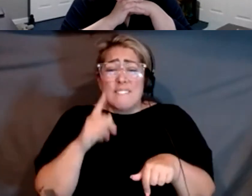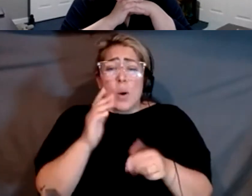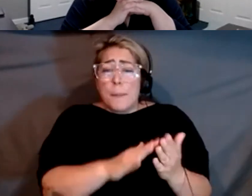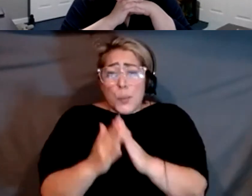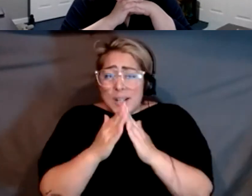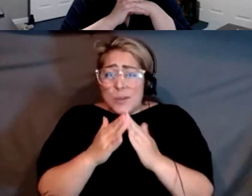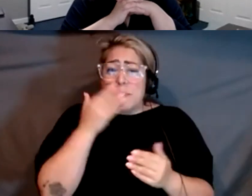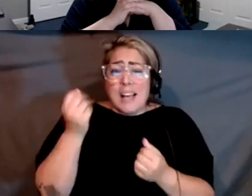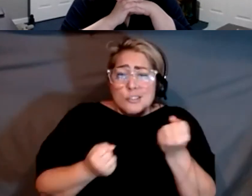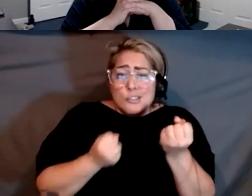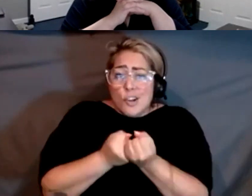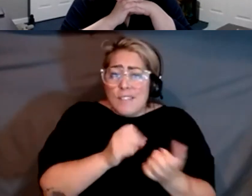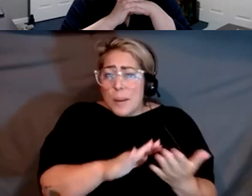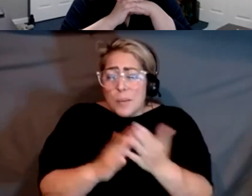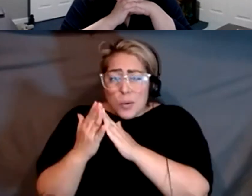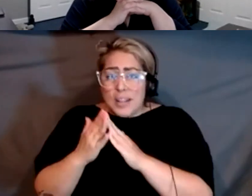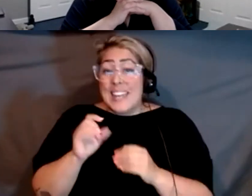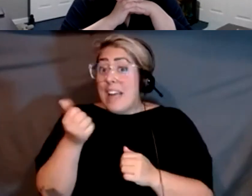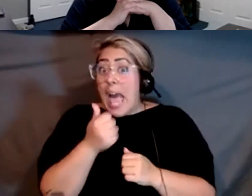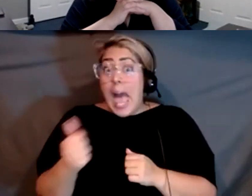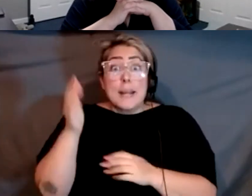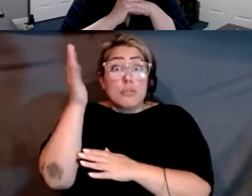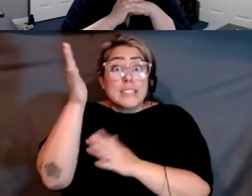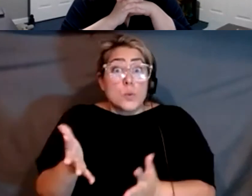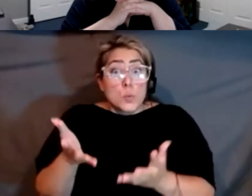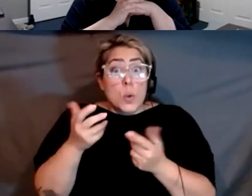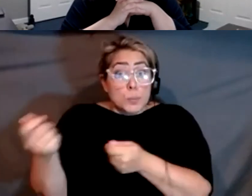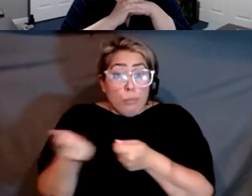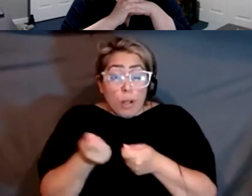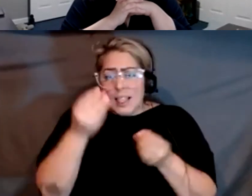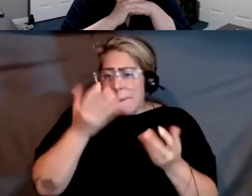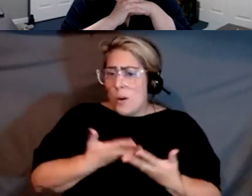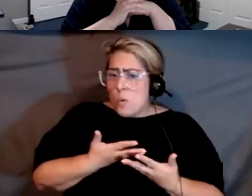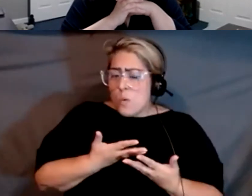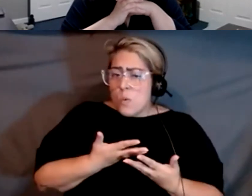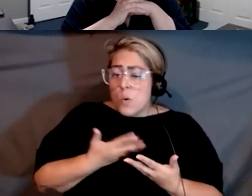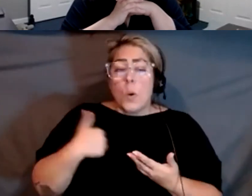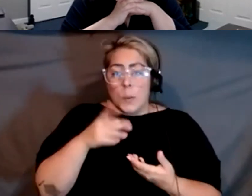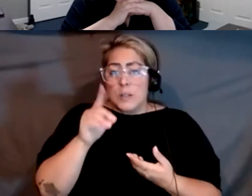lettuce know. We do send out the notes on Monday. Those are the next steps. And